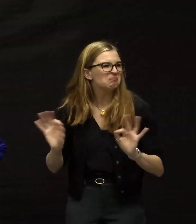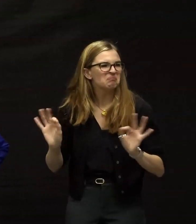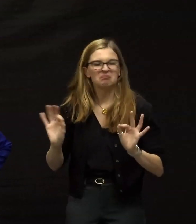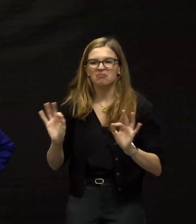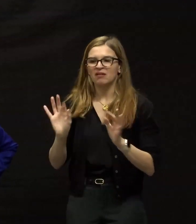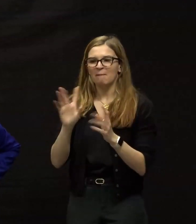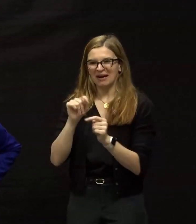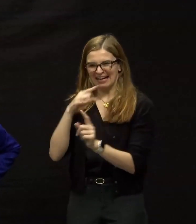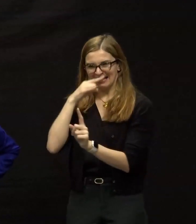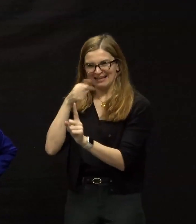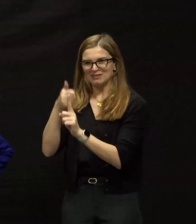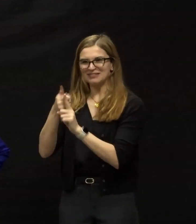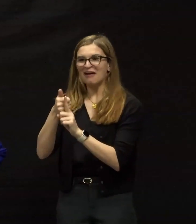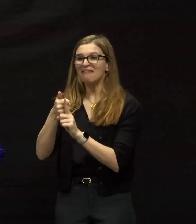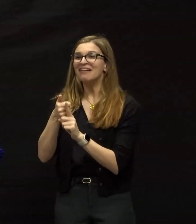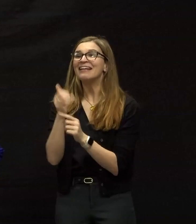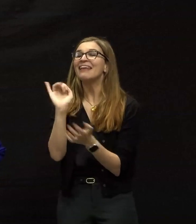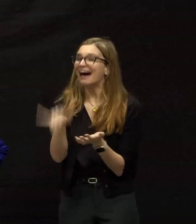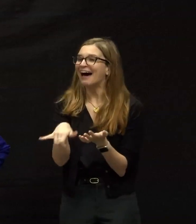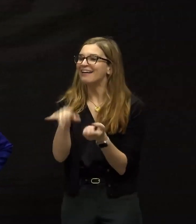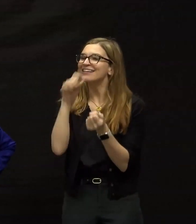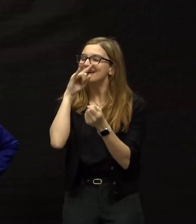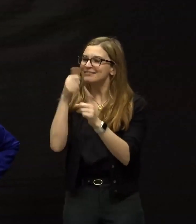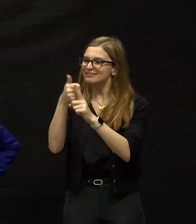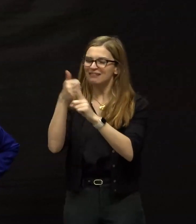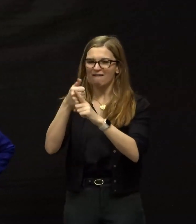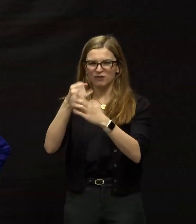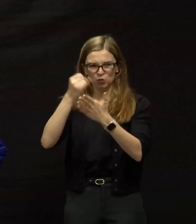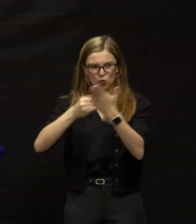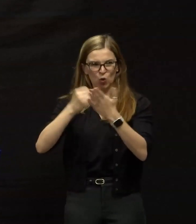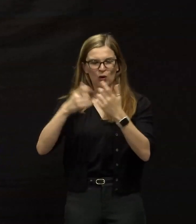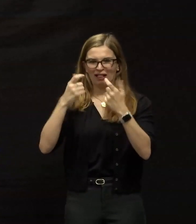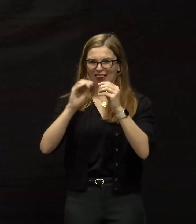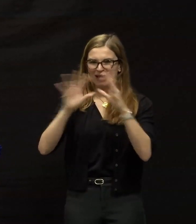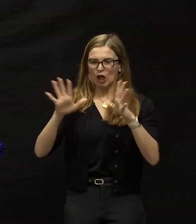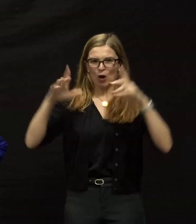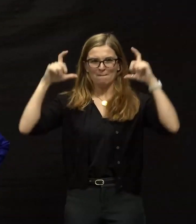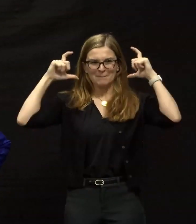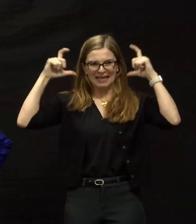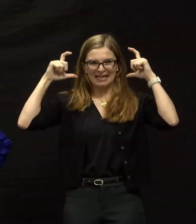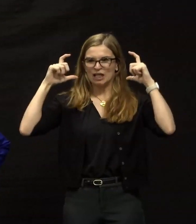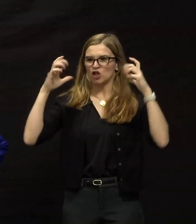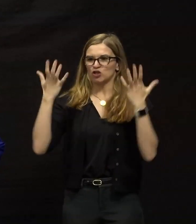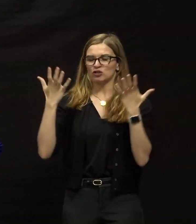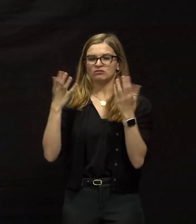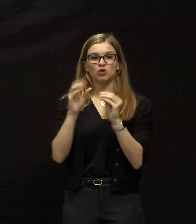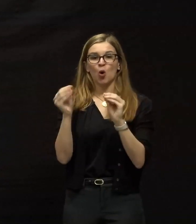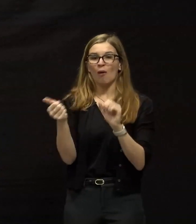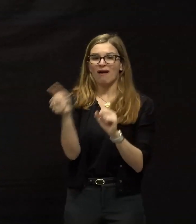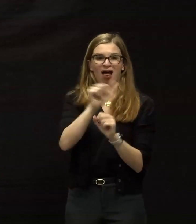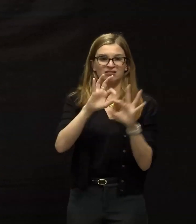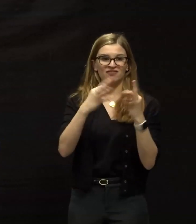and it's not a big deal." And you know, this was their view of him that the kid, but he had drawn these huge ears